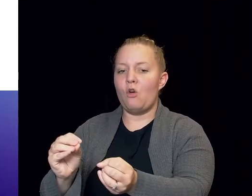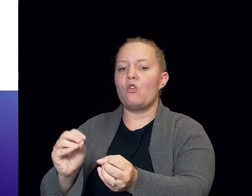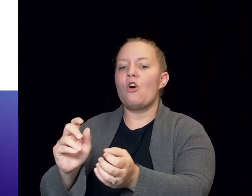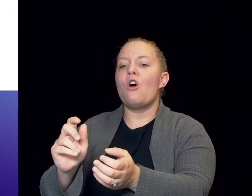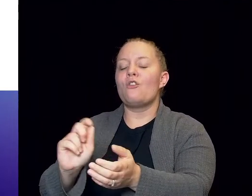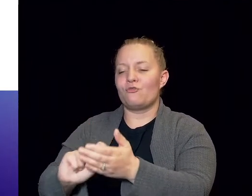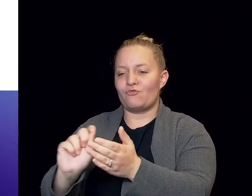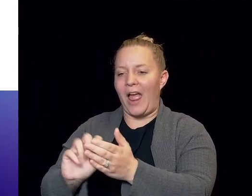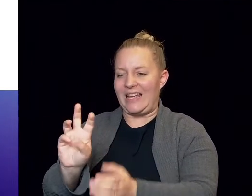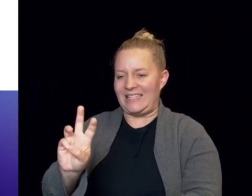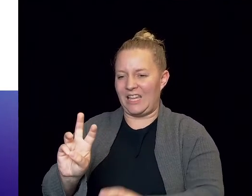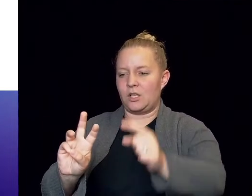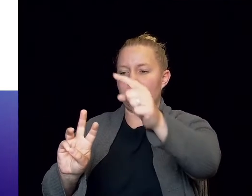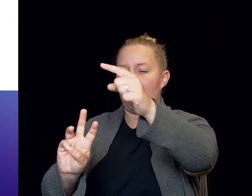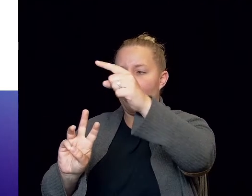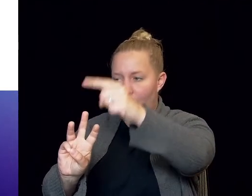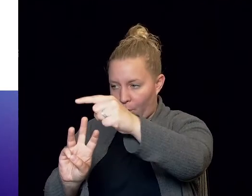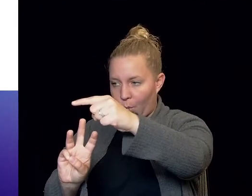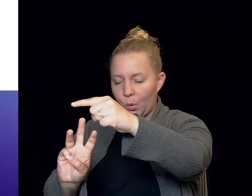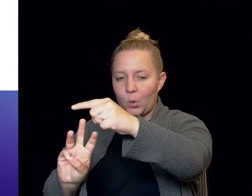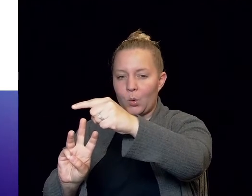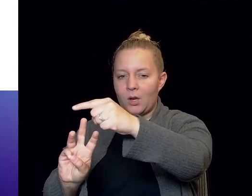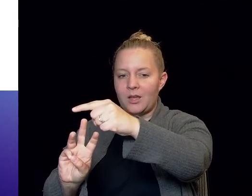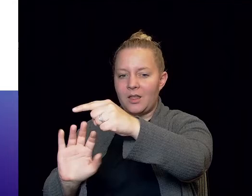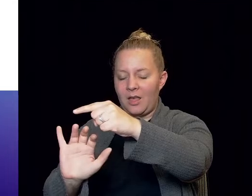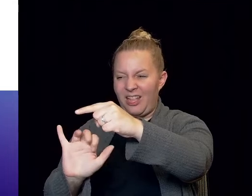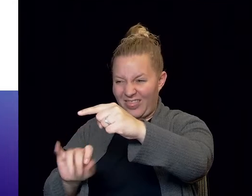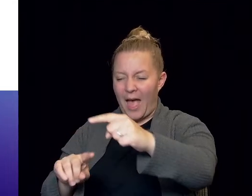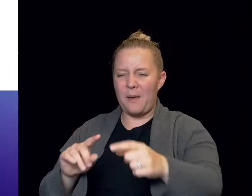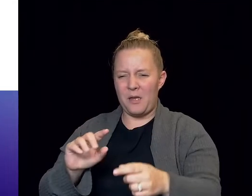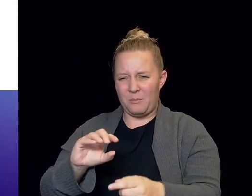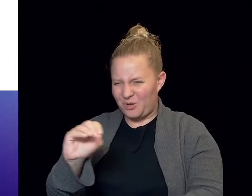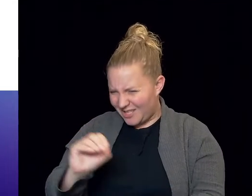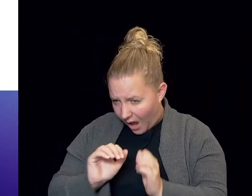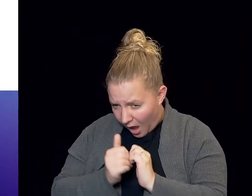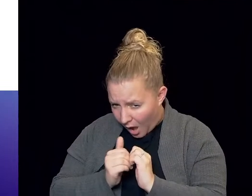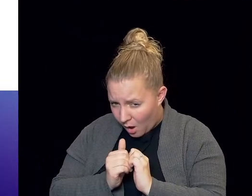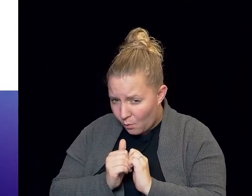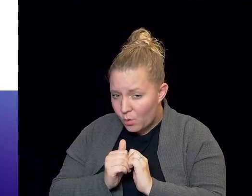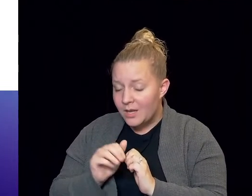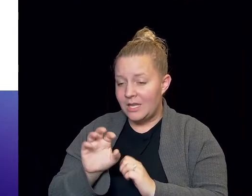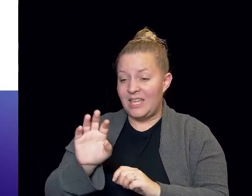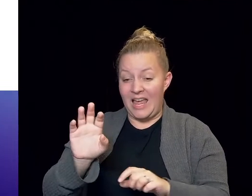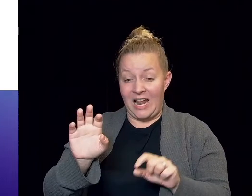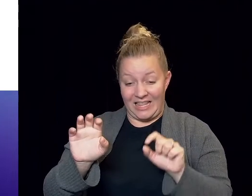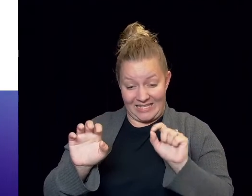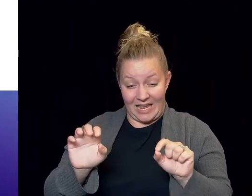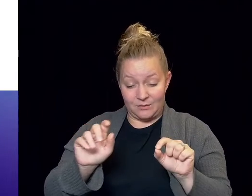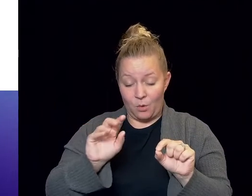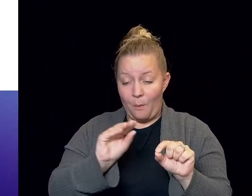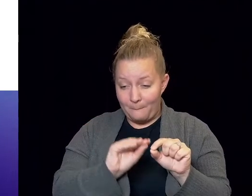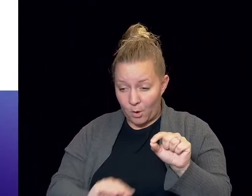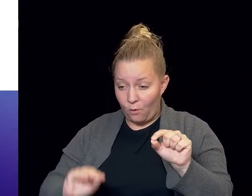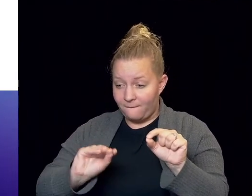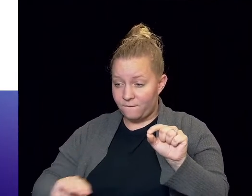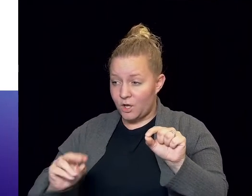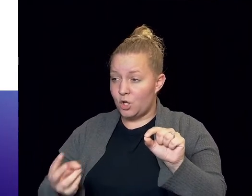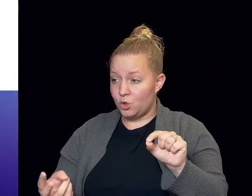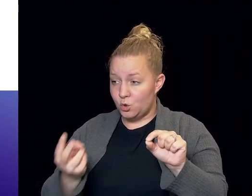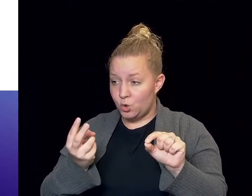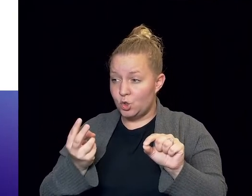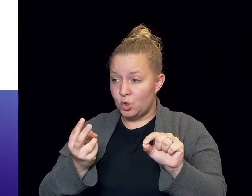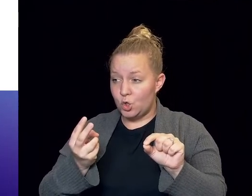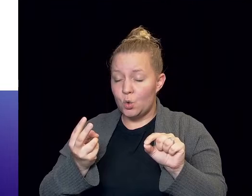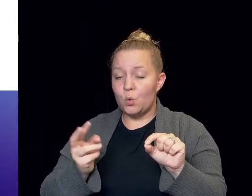percent? So, my percent when I take that decimal move it two places to the right. I now have 16.6